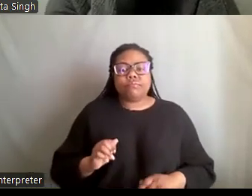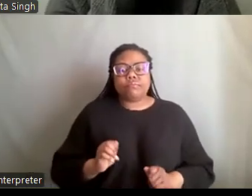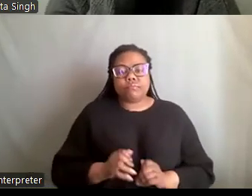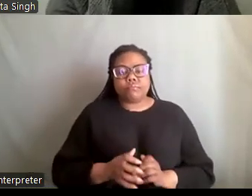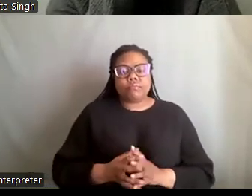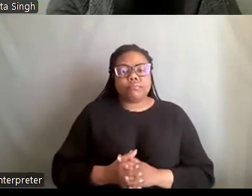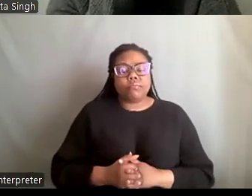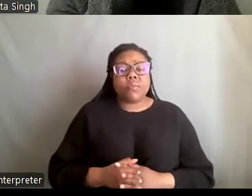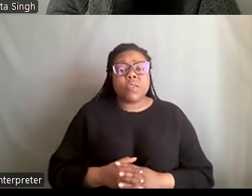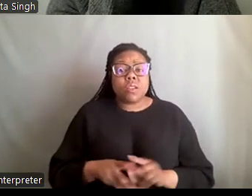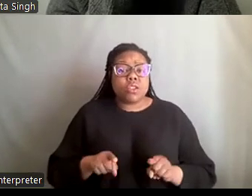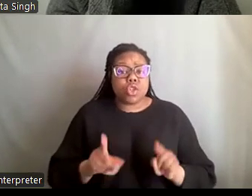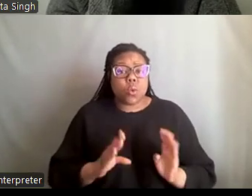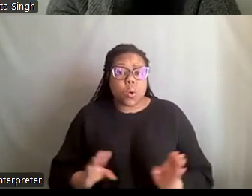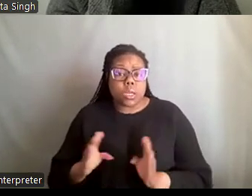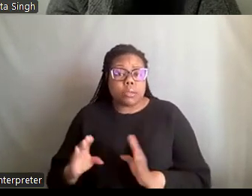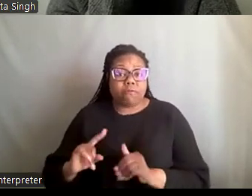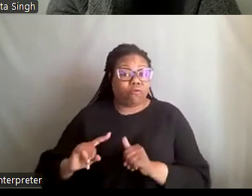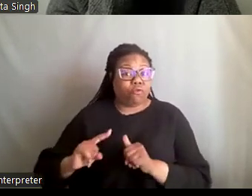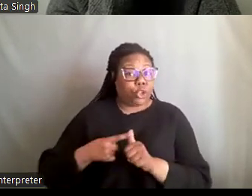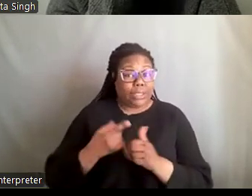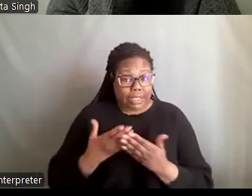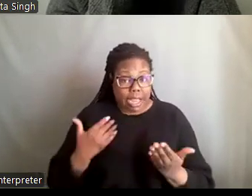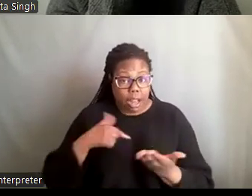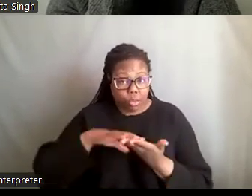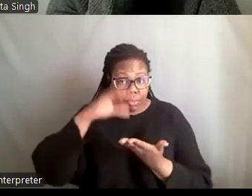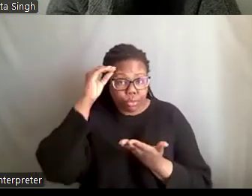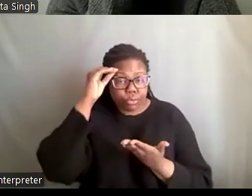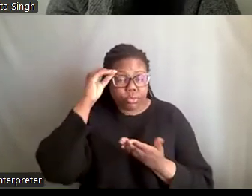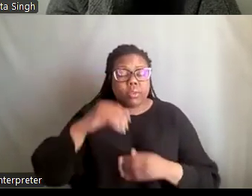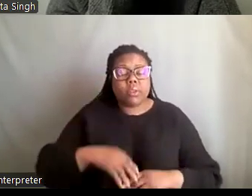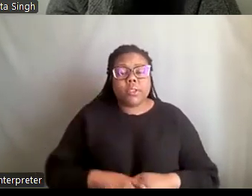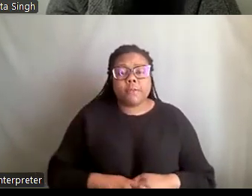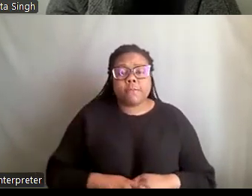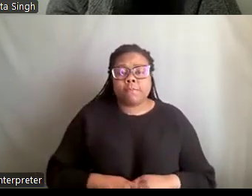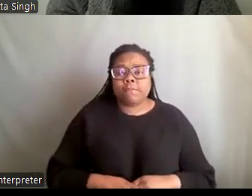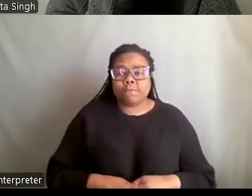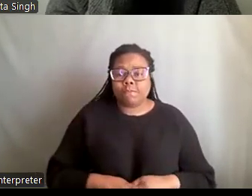One of the first things that I learned in organizing is that